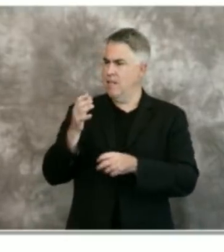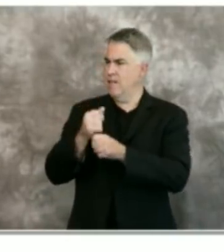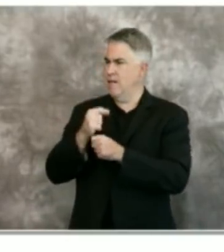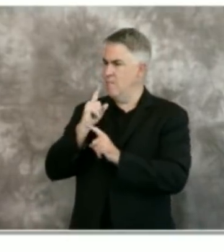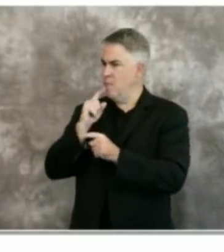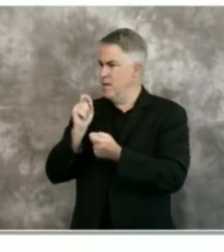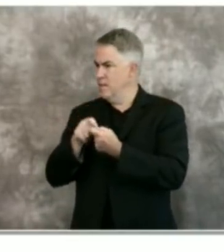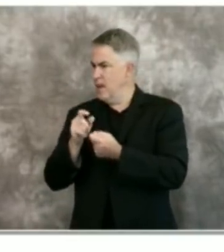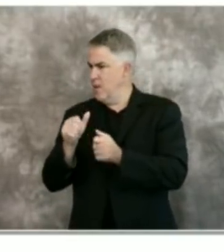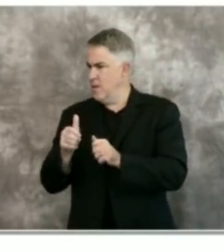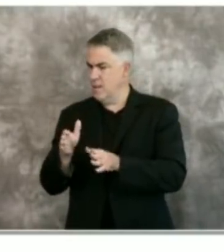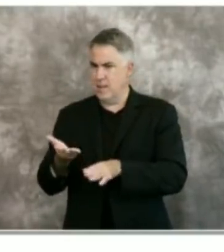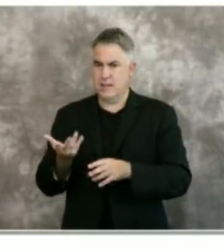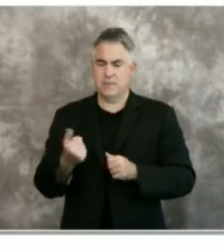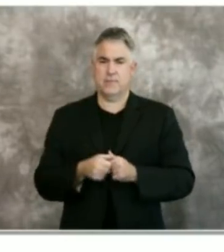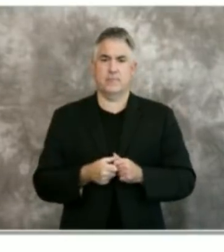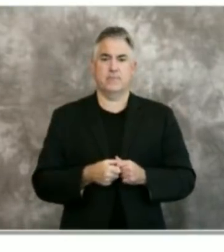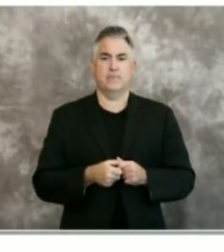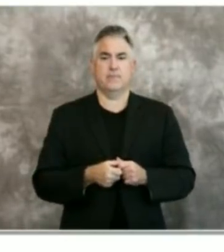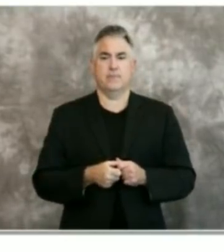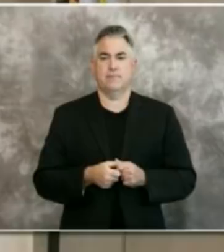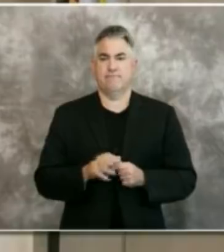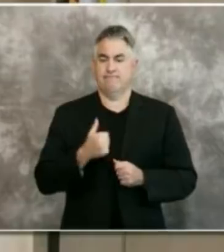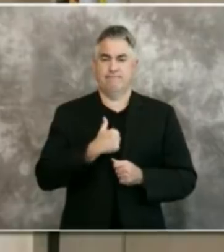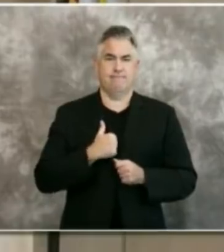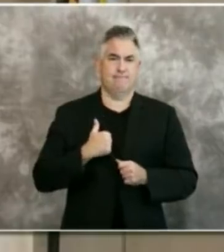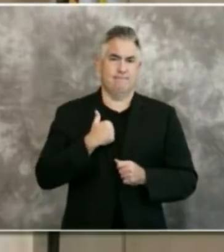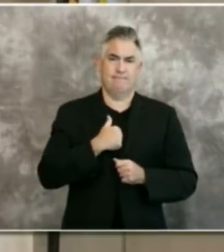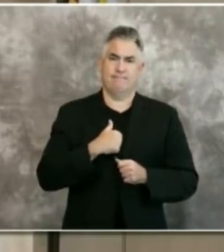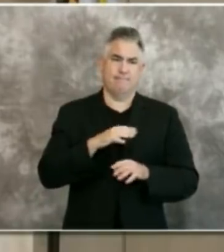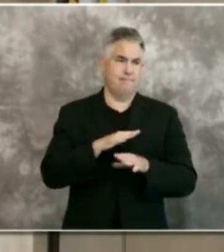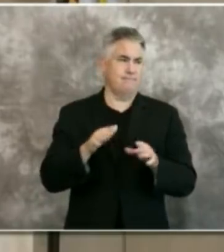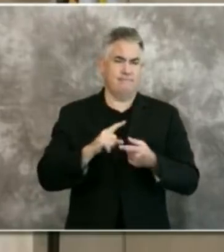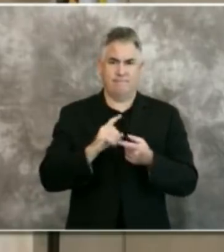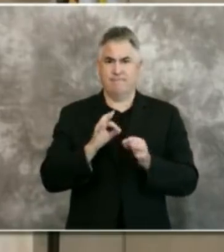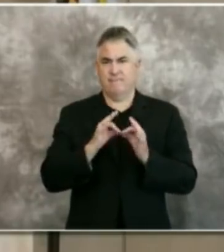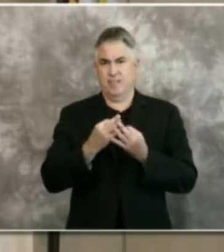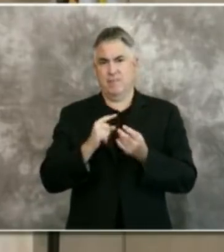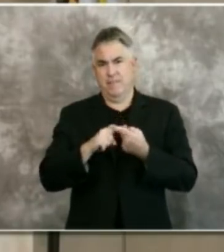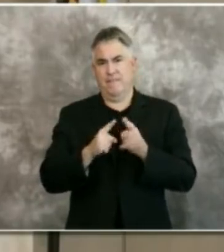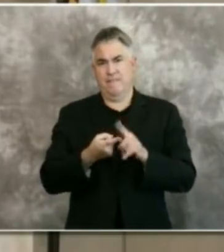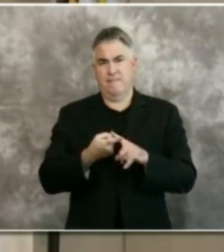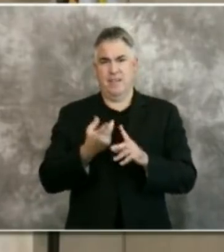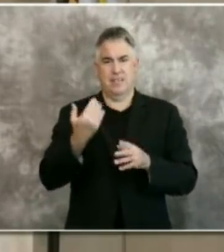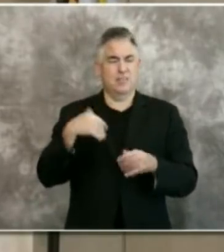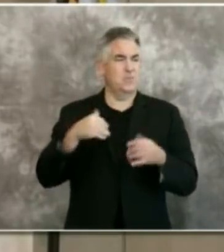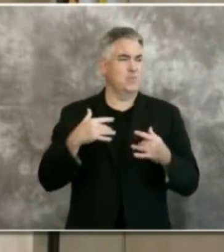CONDITION 19 OF 5% DID NOT. AND ONE IS STILL PENDING CONFIRMATION. AND AS ALWAYS